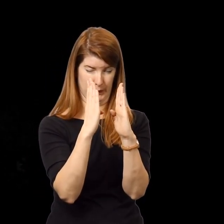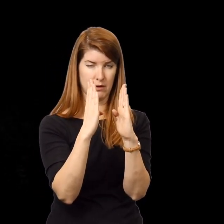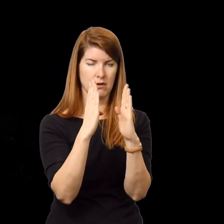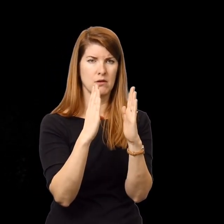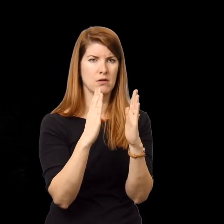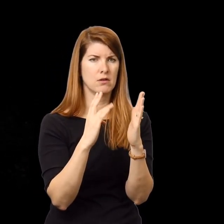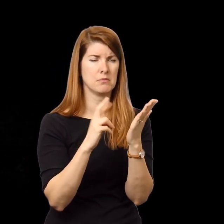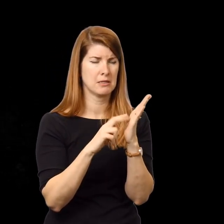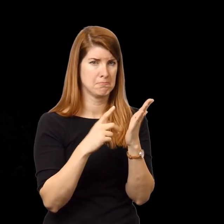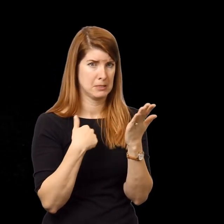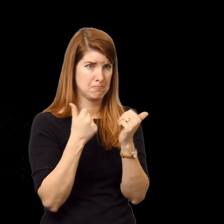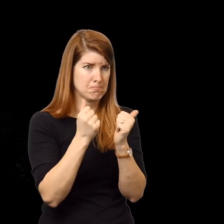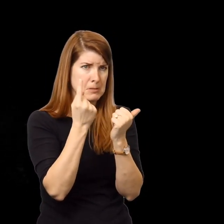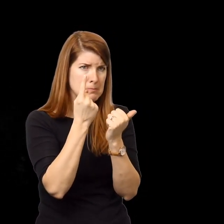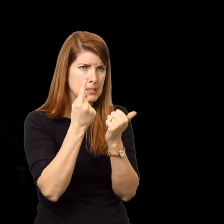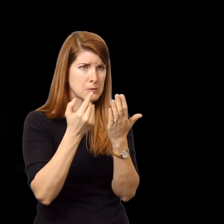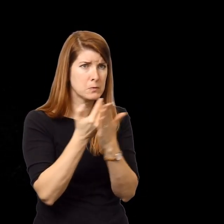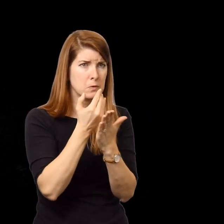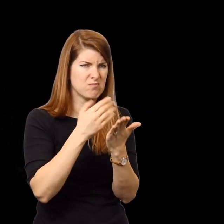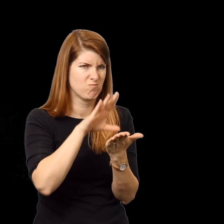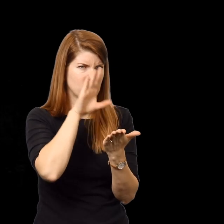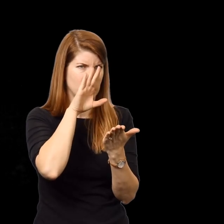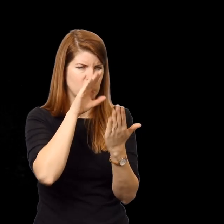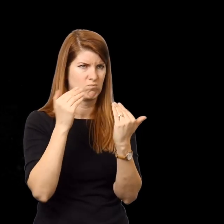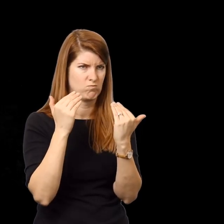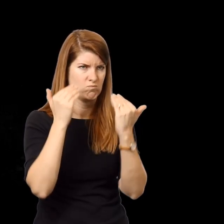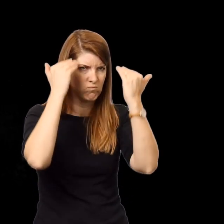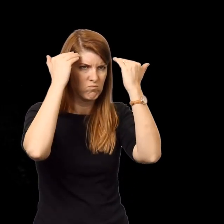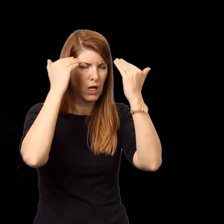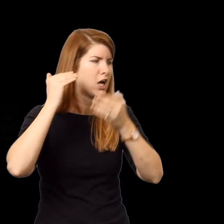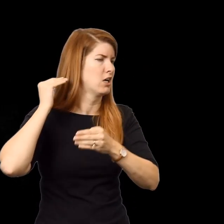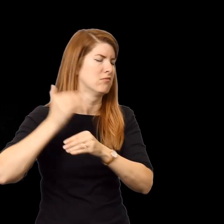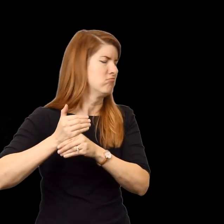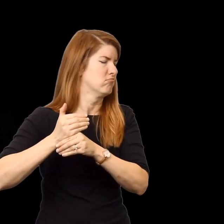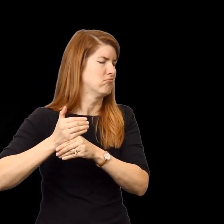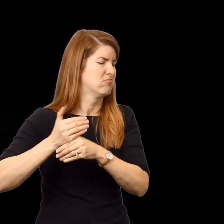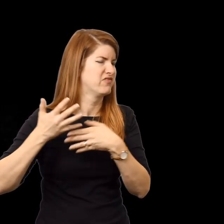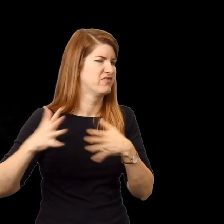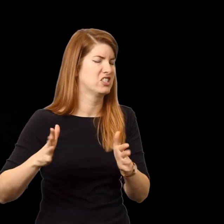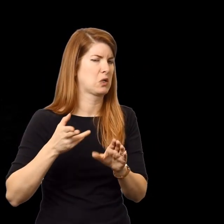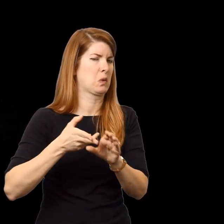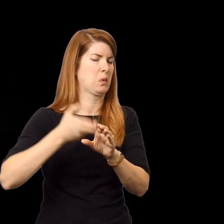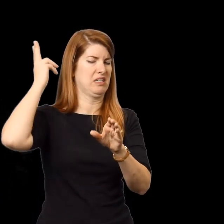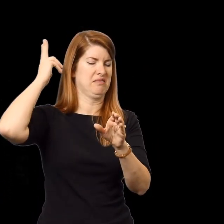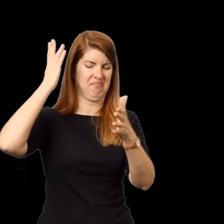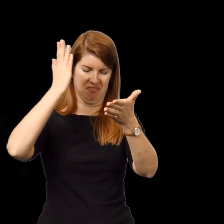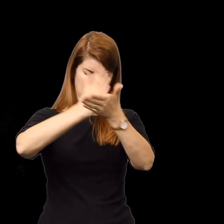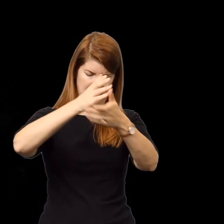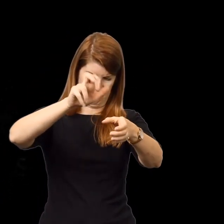what happens is you try something new, you get frustrated, you get overwhelmed, you shut down,